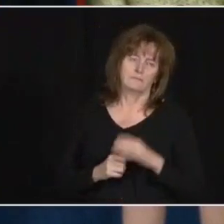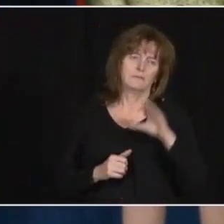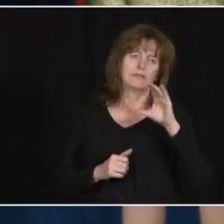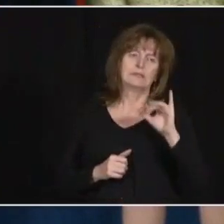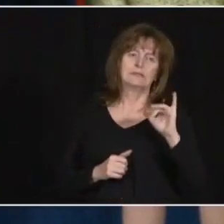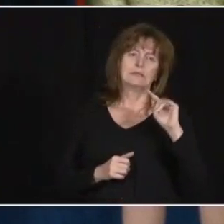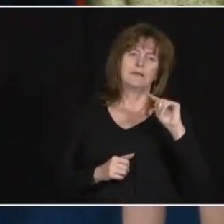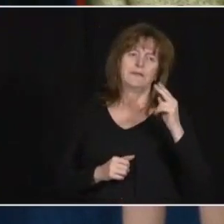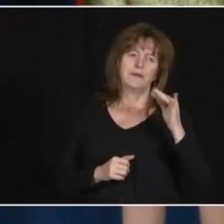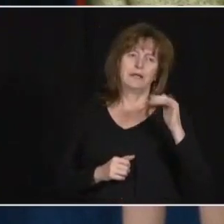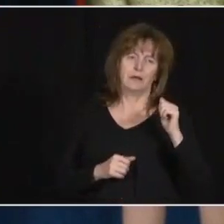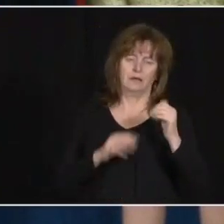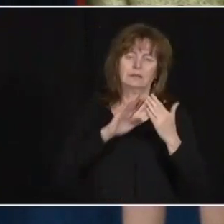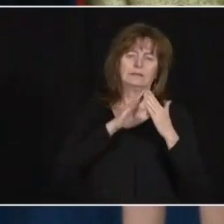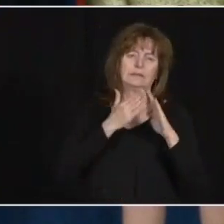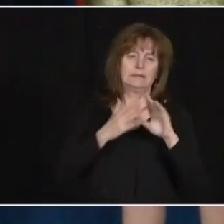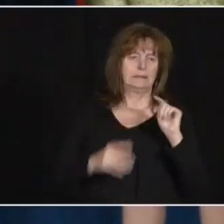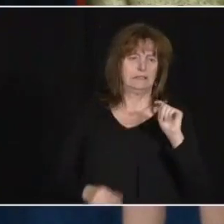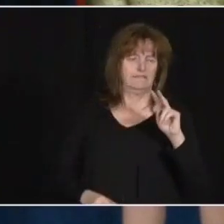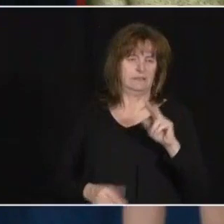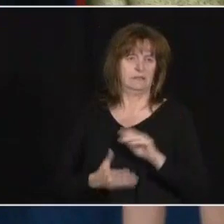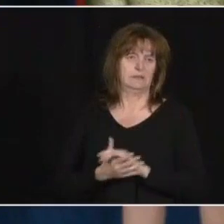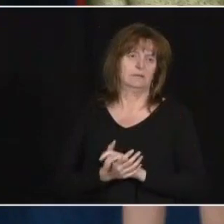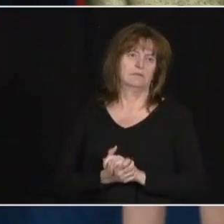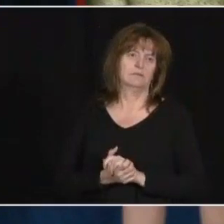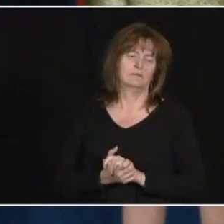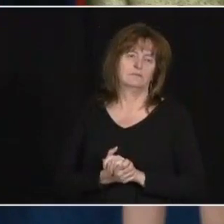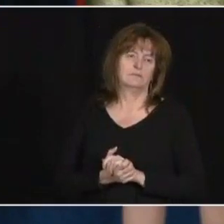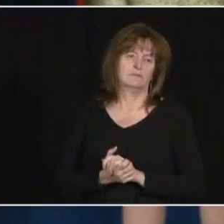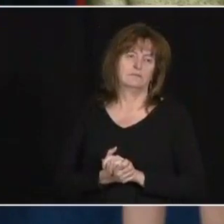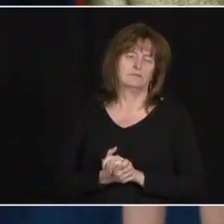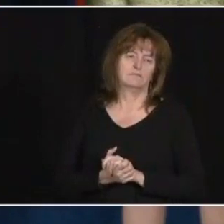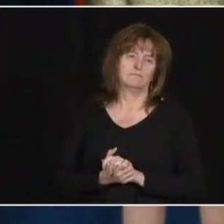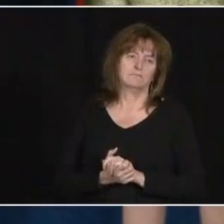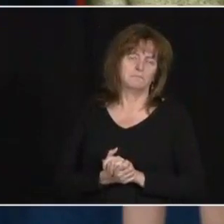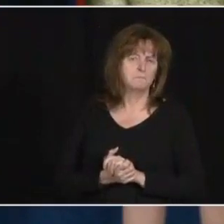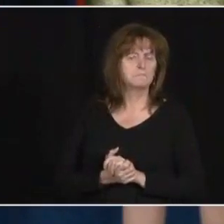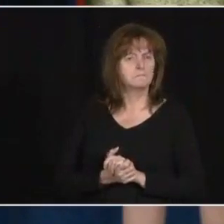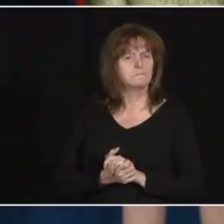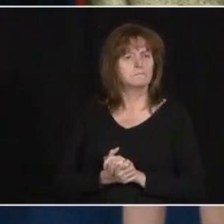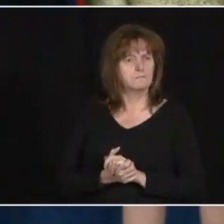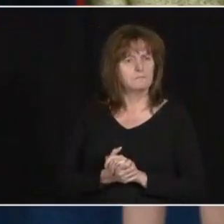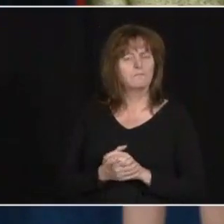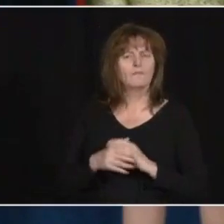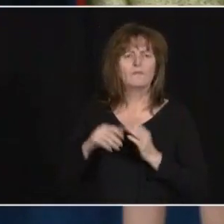Hi, premier. Experts in and epidemiologieses seem toll agree that before you open